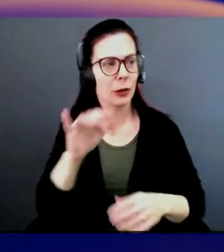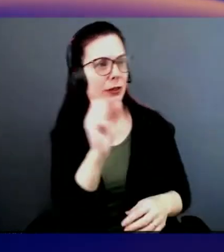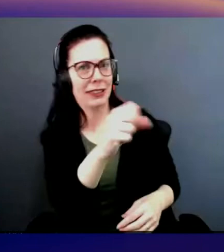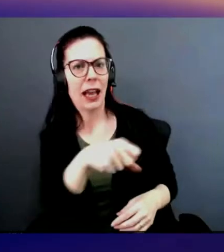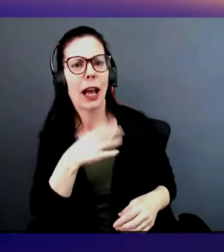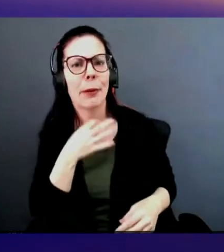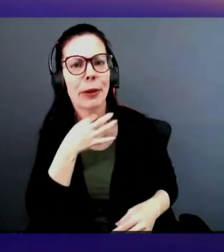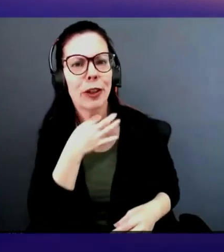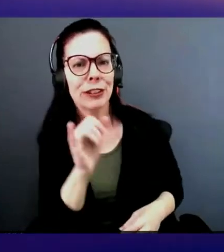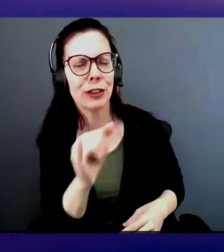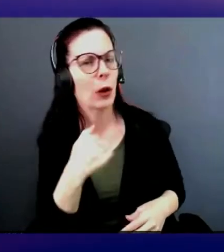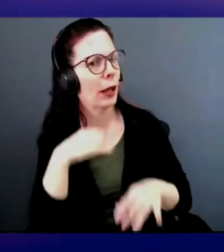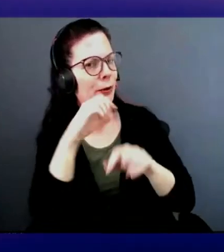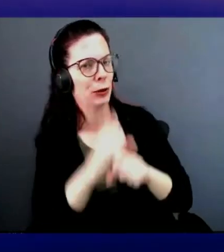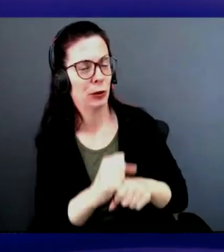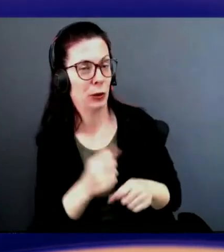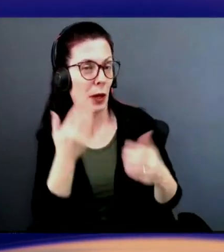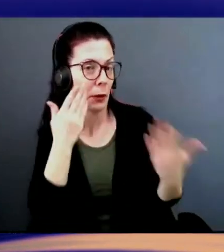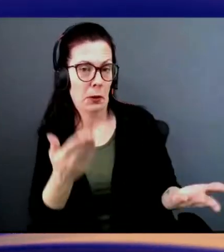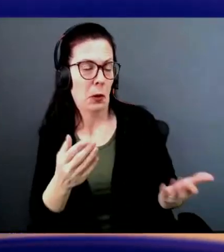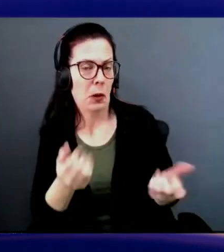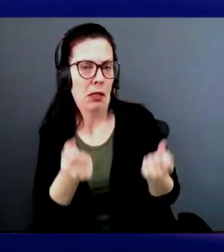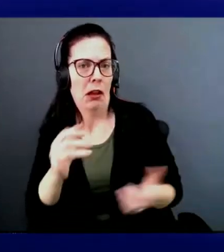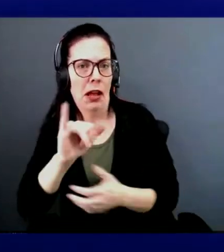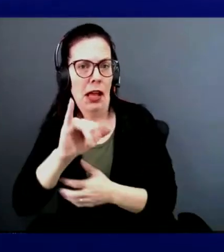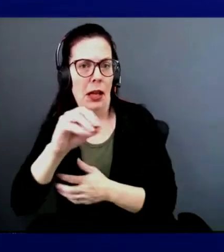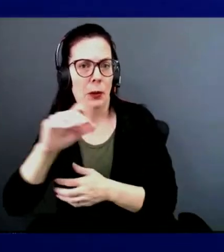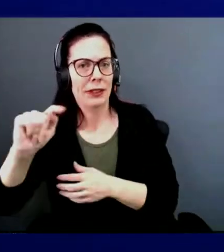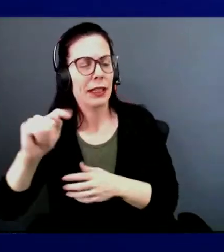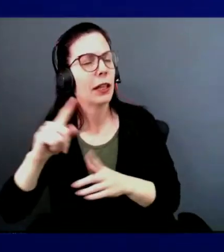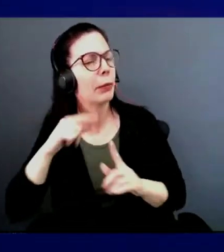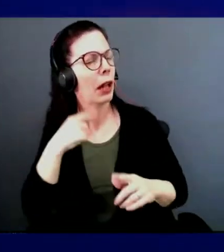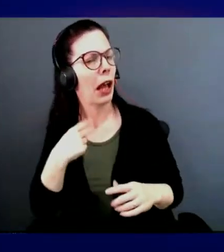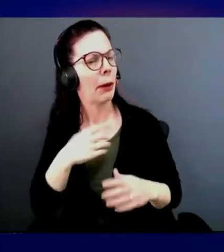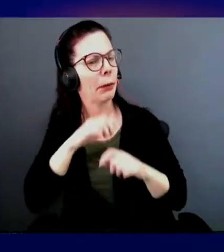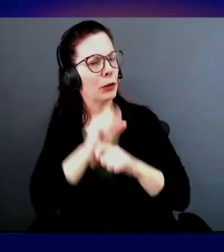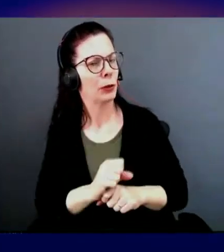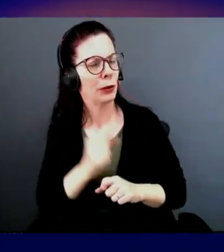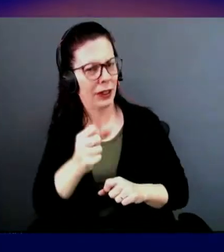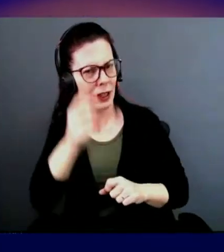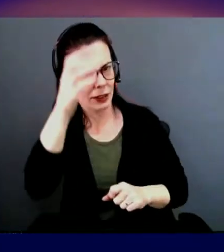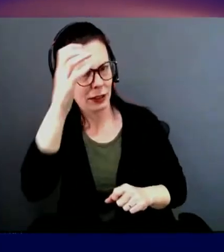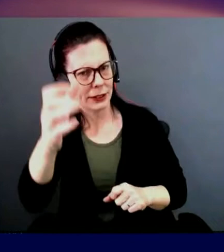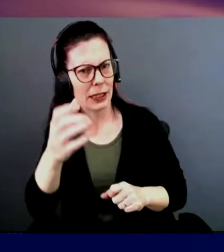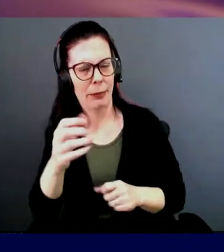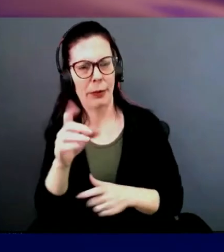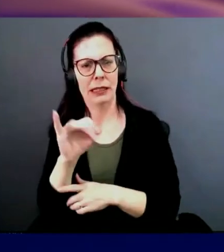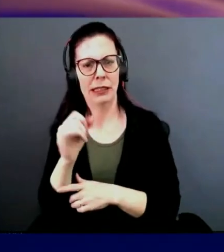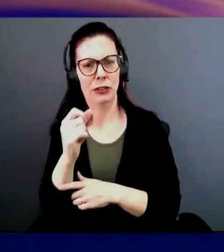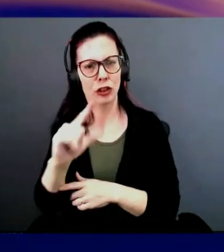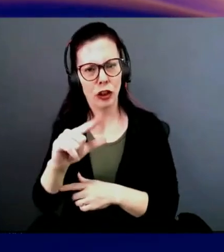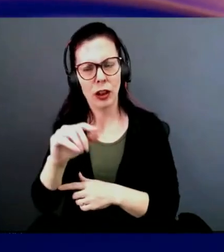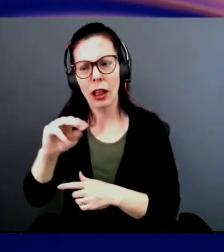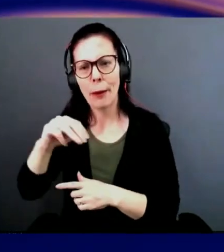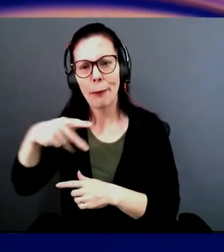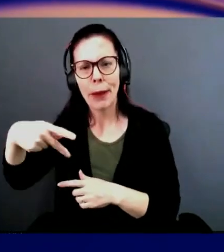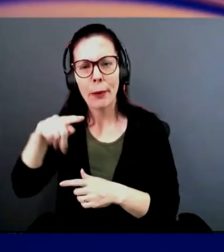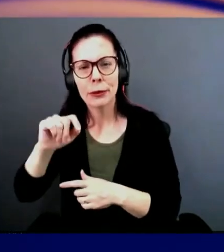I mean I don't know a huge amount of IoT, but I'm kind of used to the idea of a digital asset mapping to like some small piece equipment.